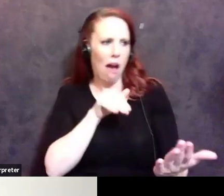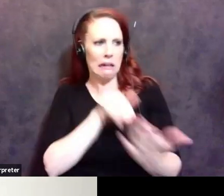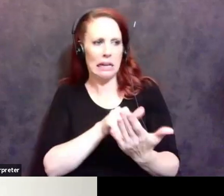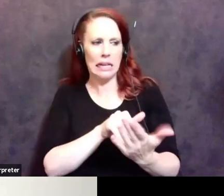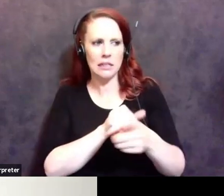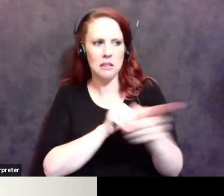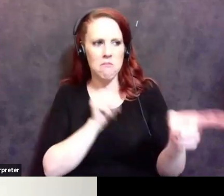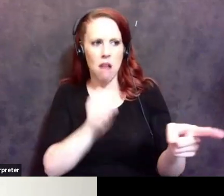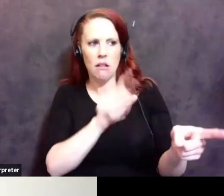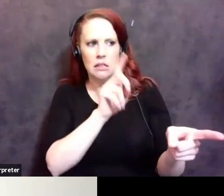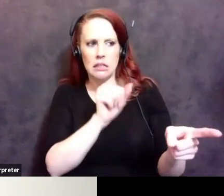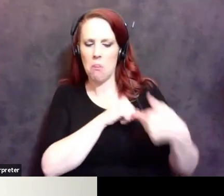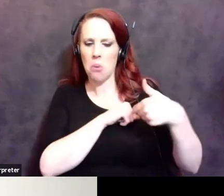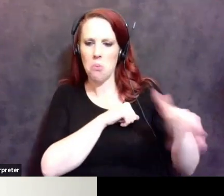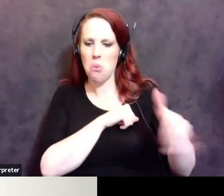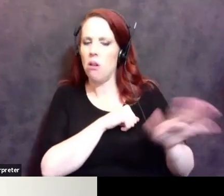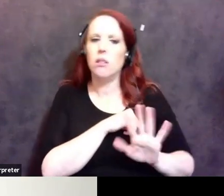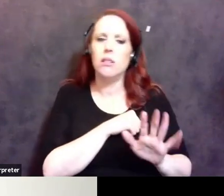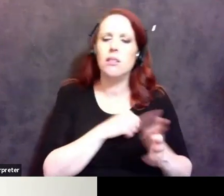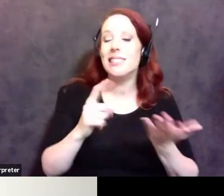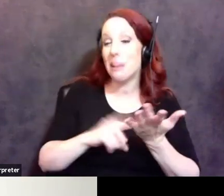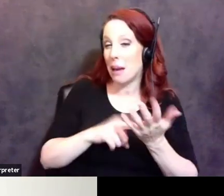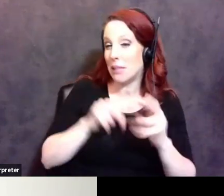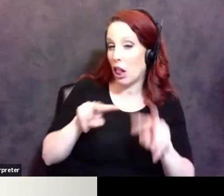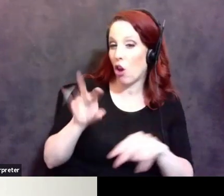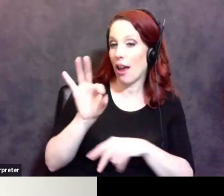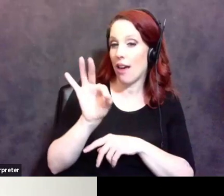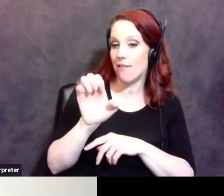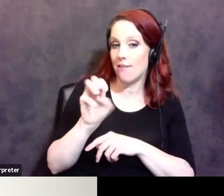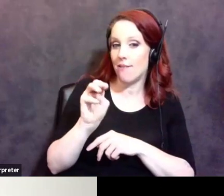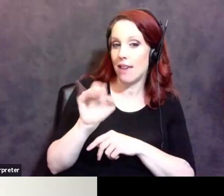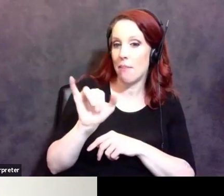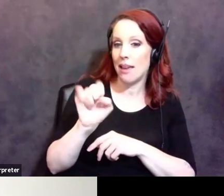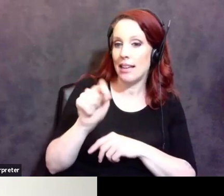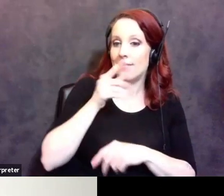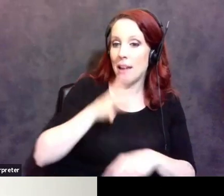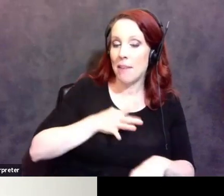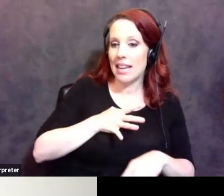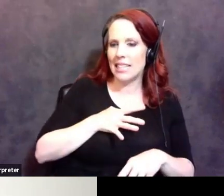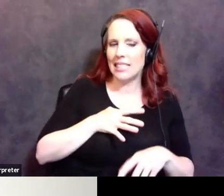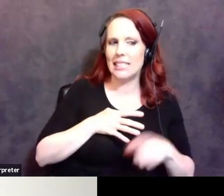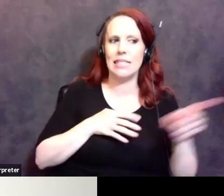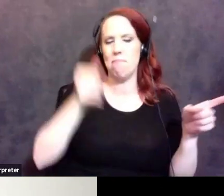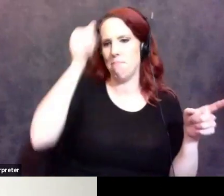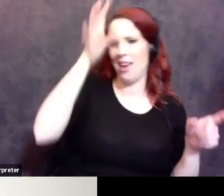I will look at the feminist movement and hear from male allies they think it isn't for them